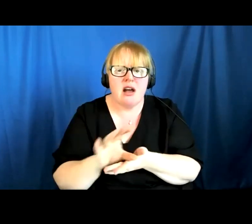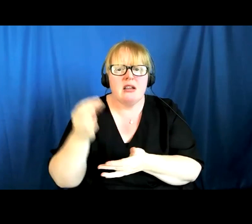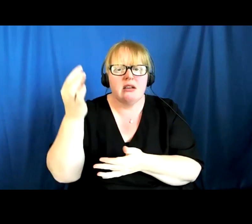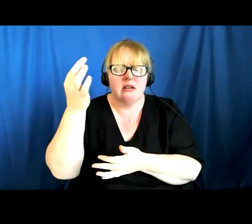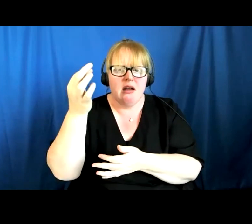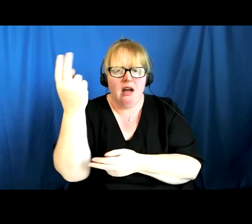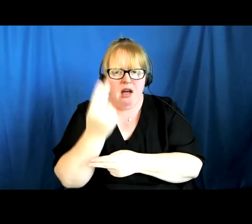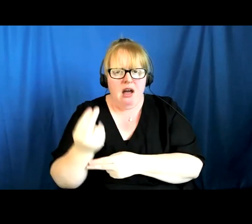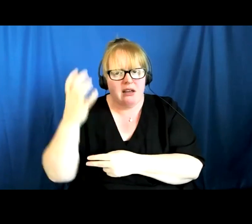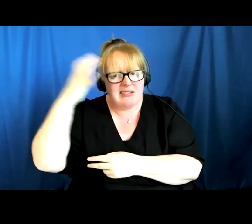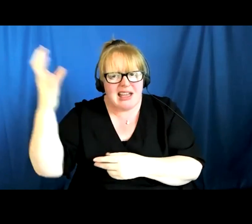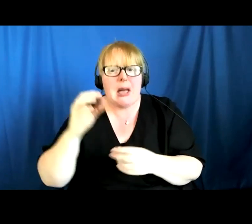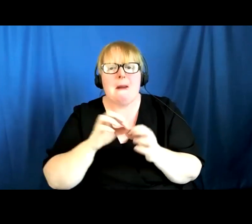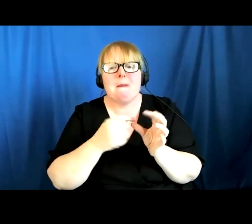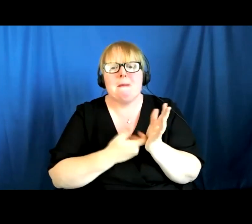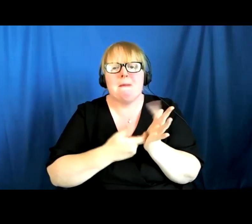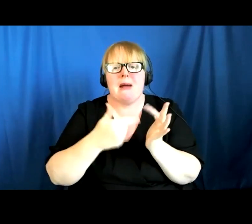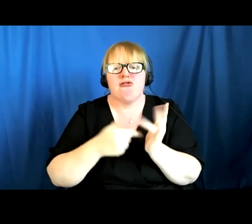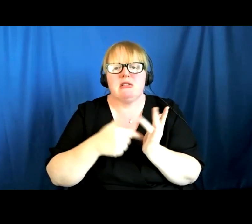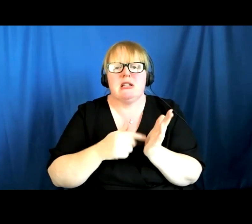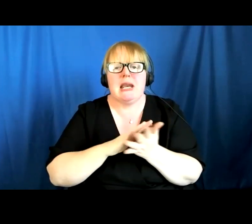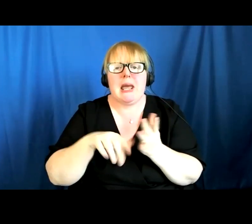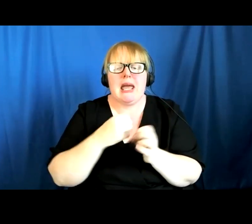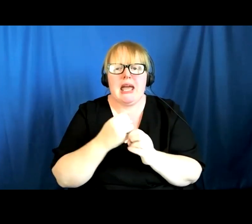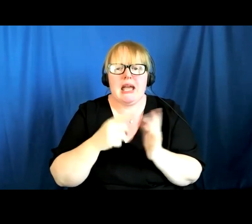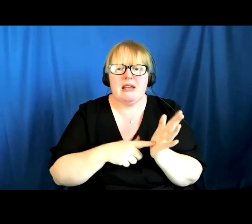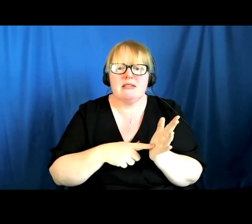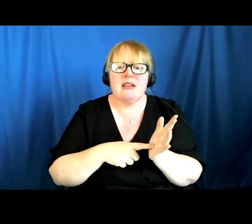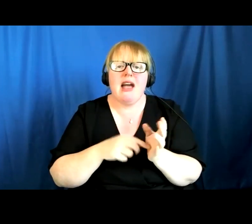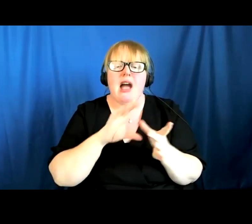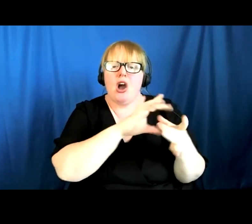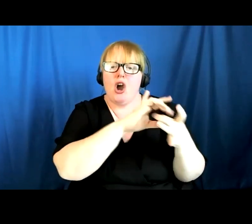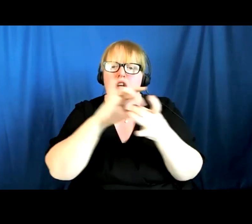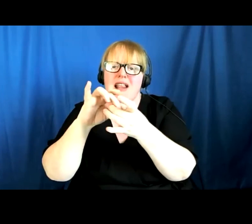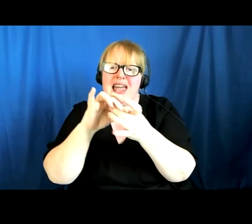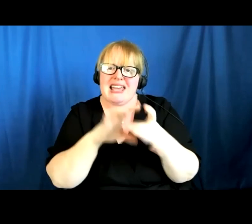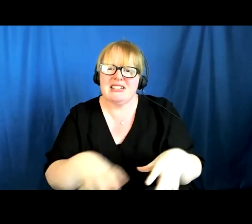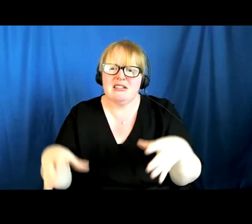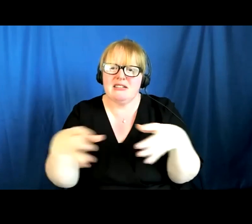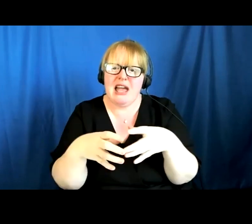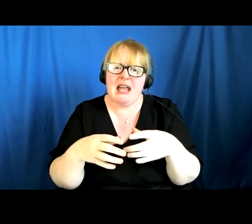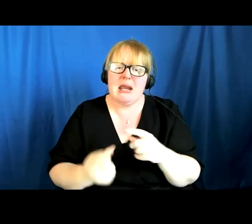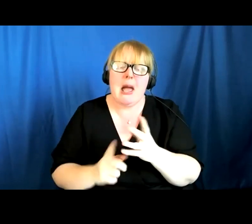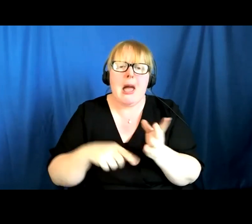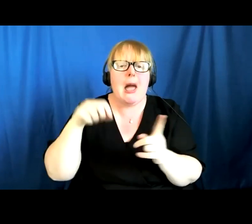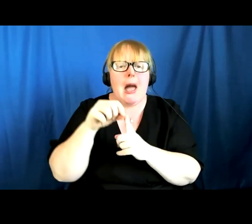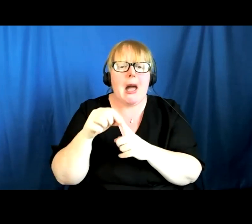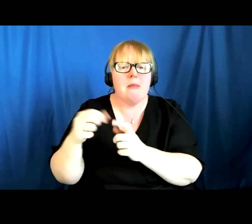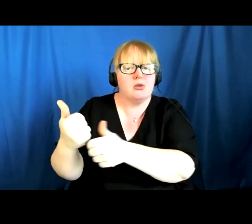Barrington Hibbert Associates, the Constellations Patrons and UP Supporters for supporting the programme and to our partners, Flat Time House